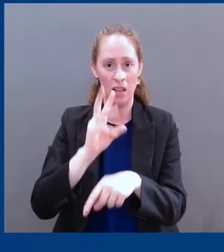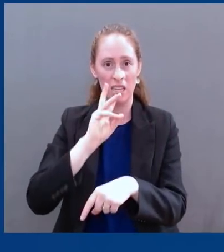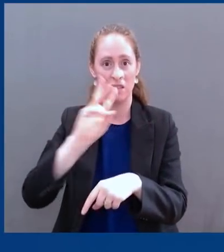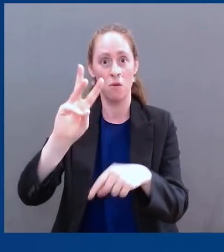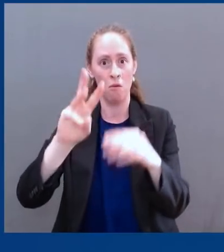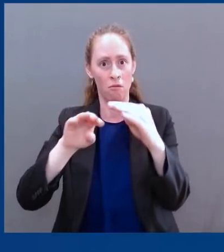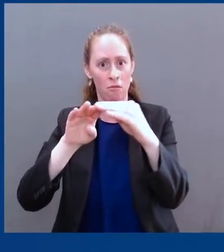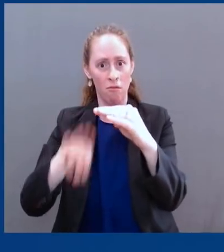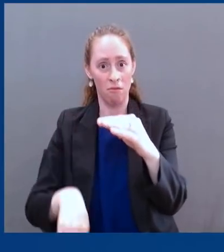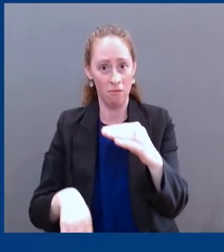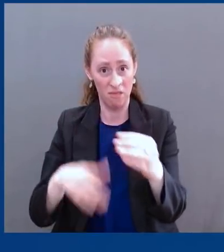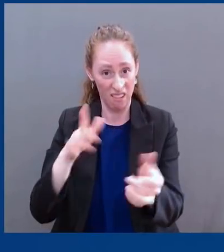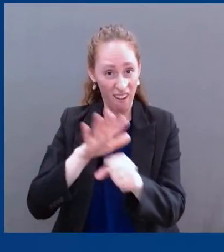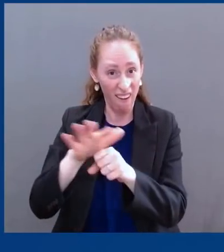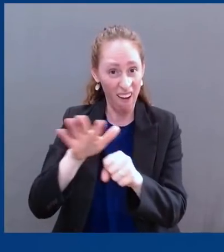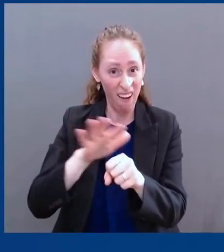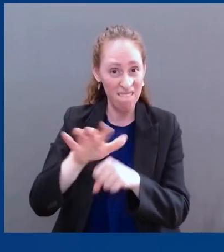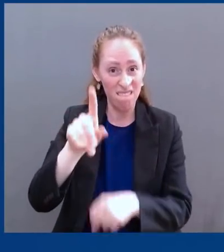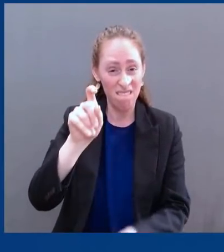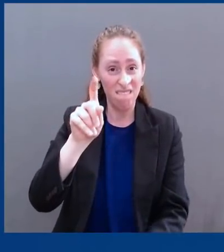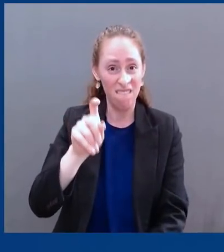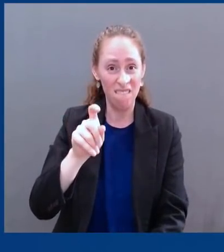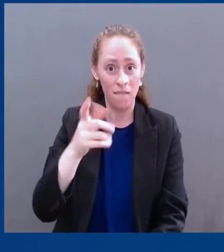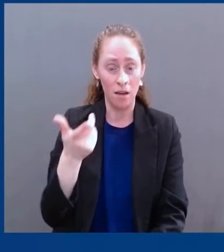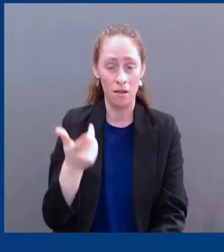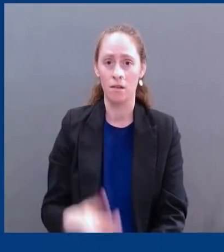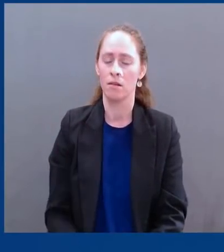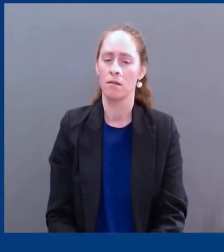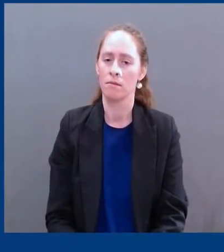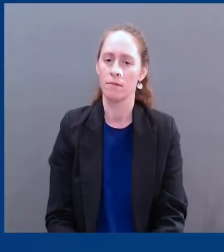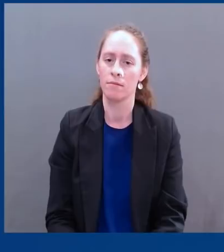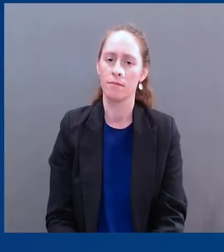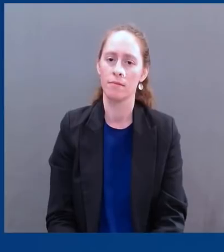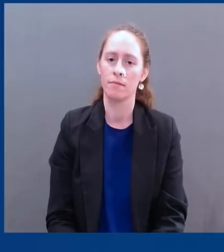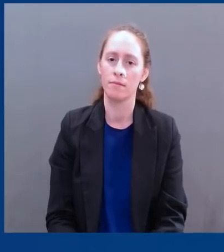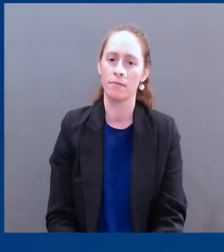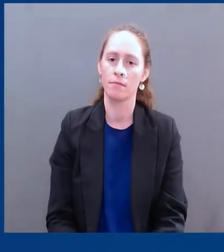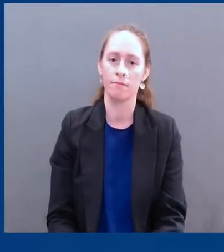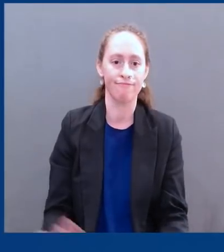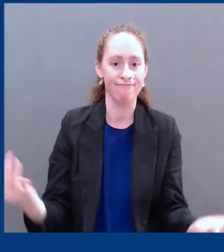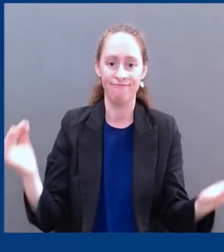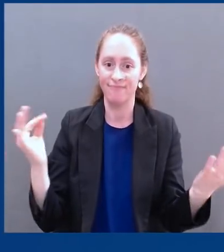And, you know, if there's not vaccine being paid for in the same way by the government,